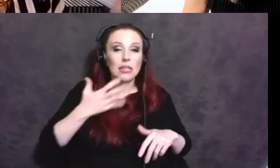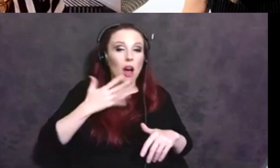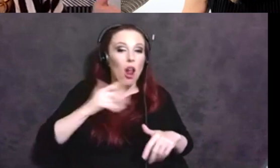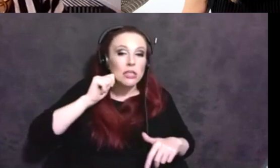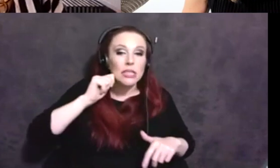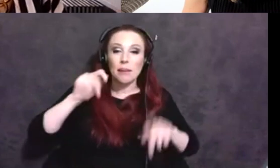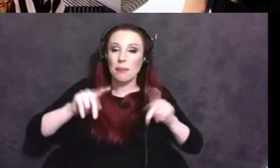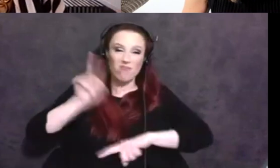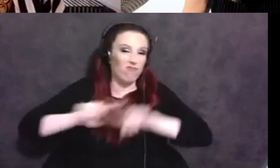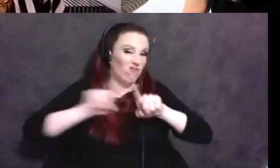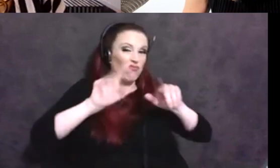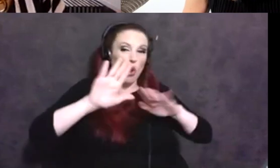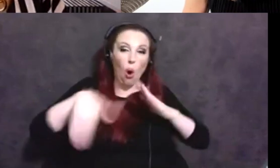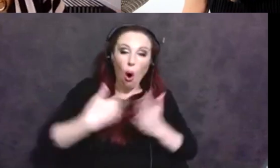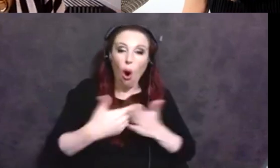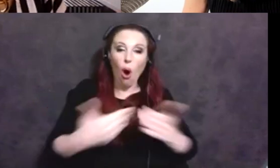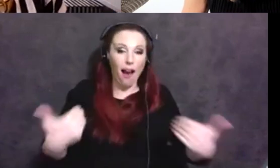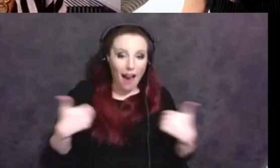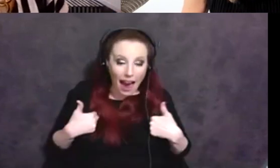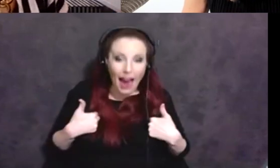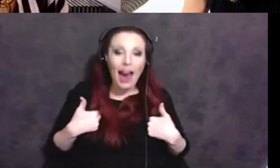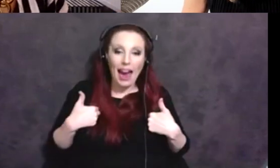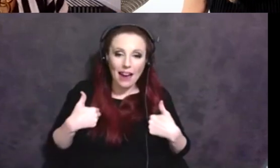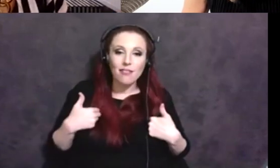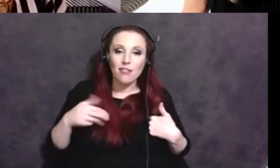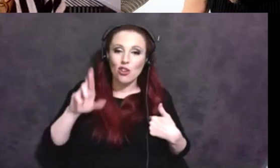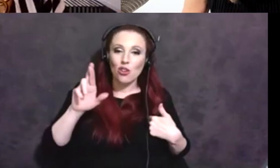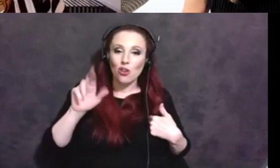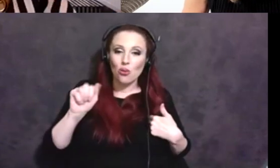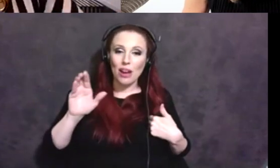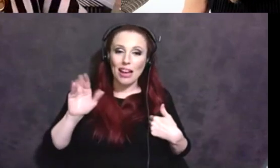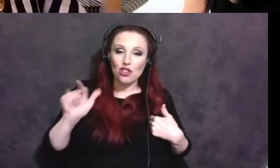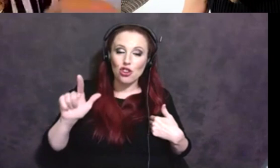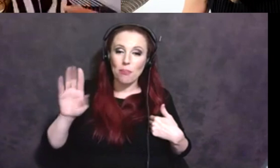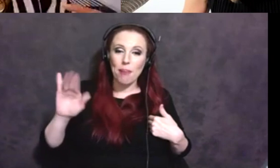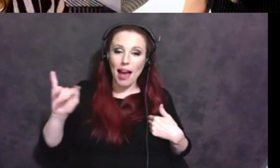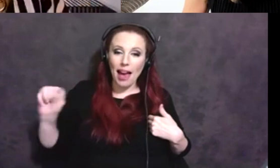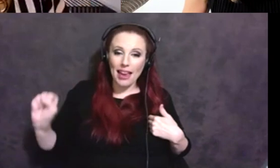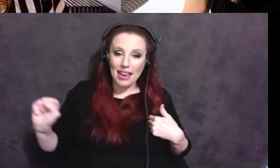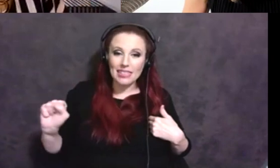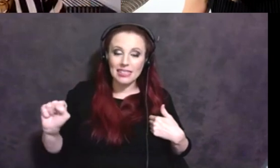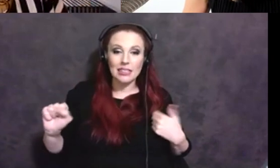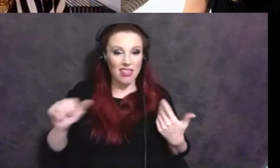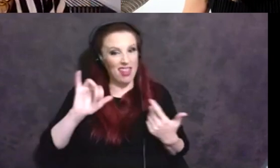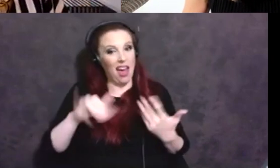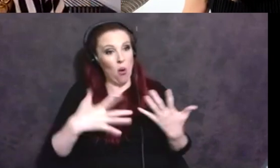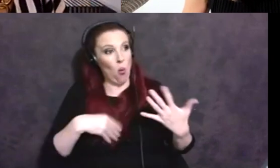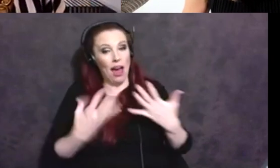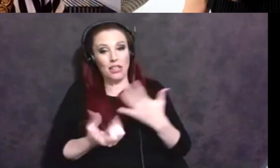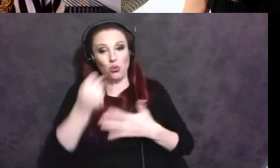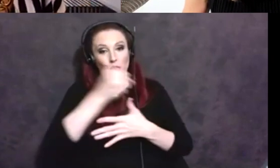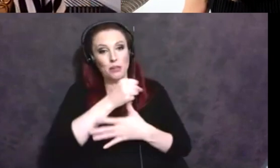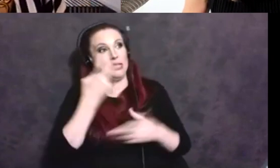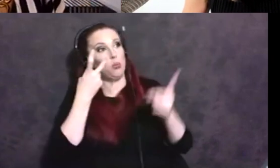it is to say people of color, Indigenous people included, hold racial biases because this